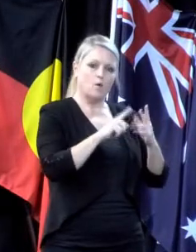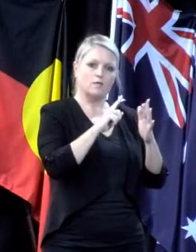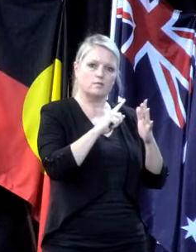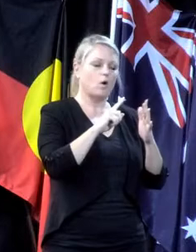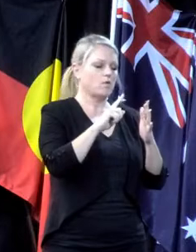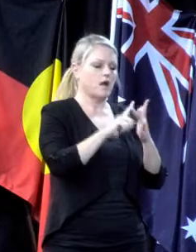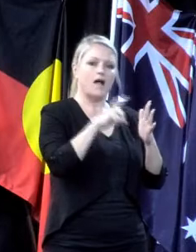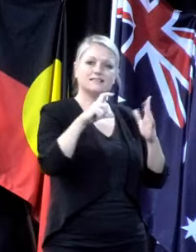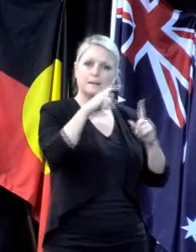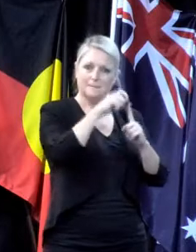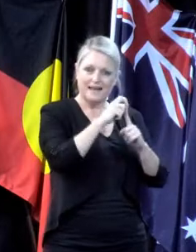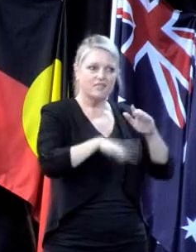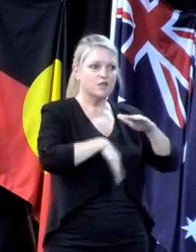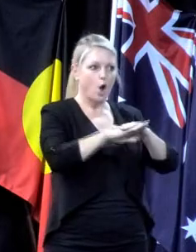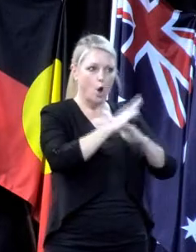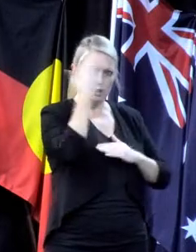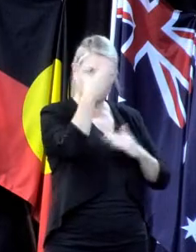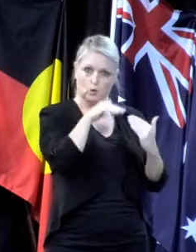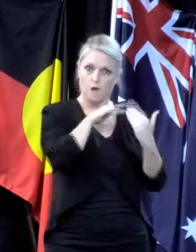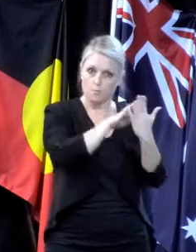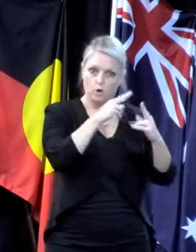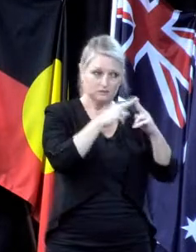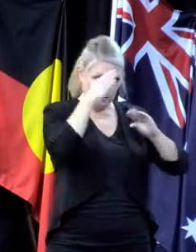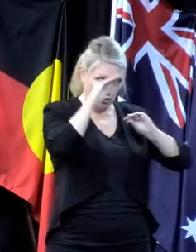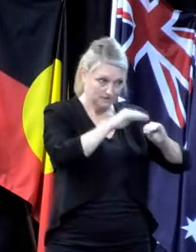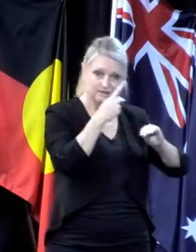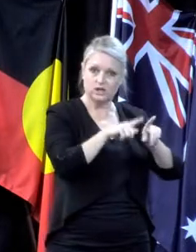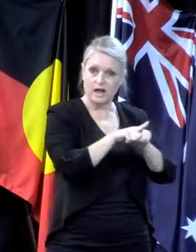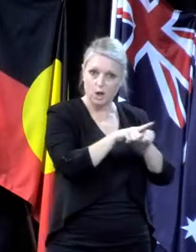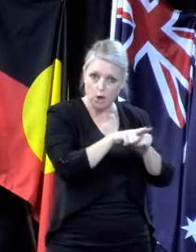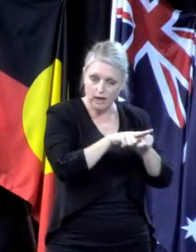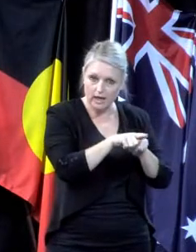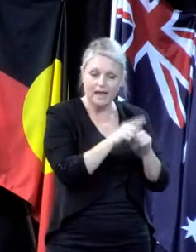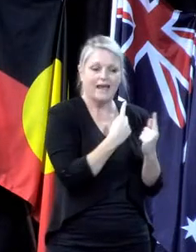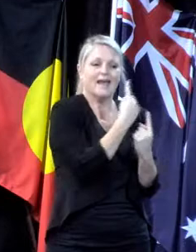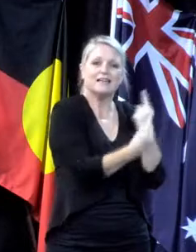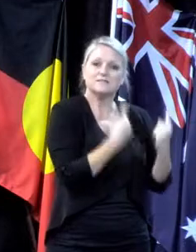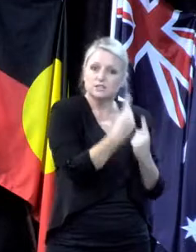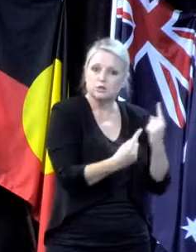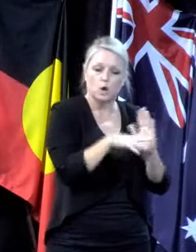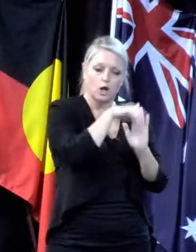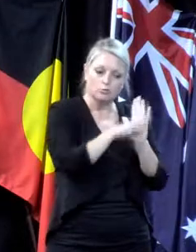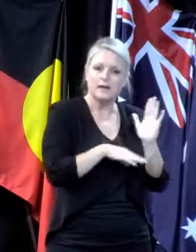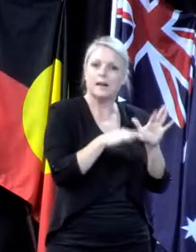to differentiated teaching and learning individual curriculum plan policy. What's that?